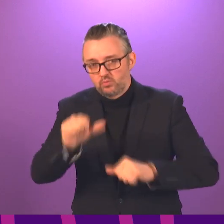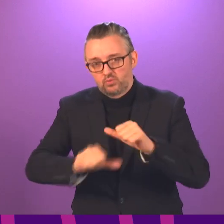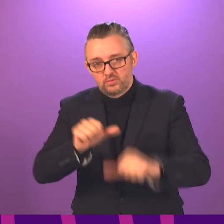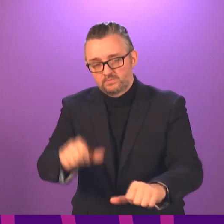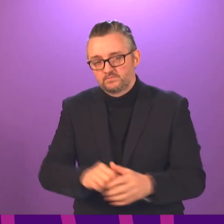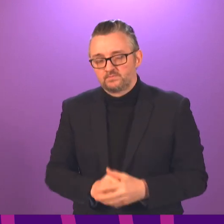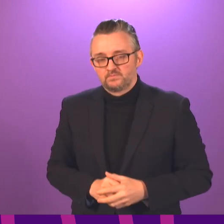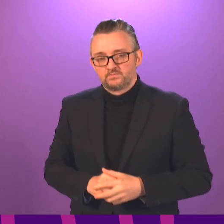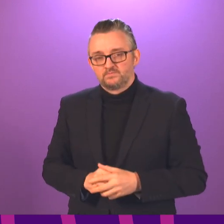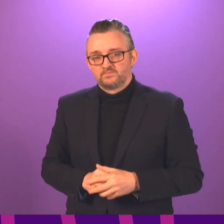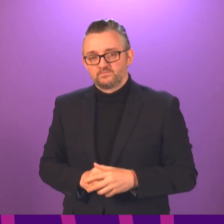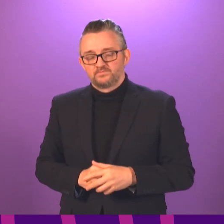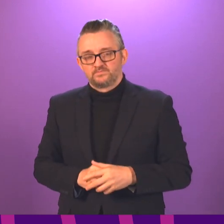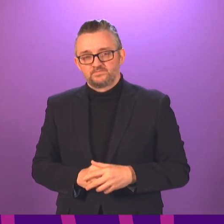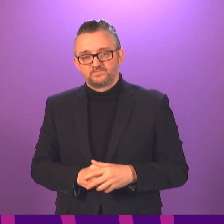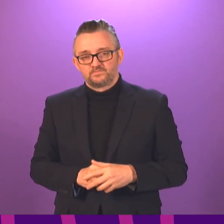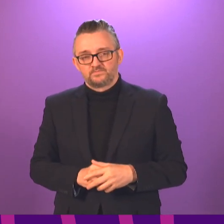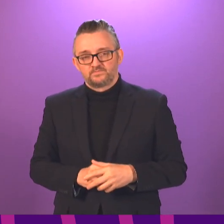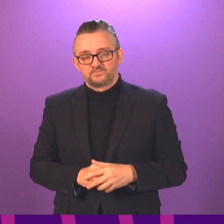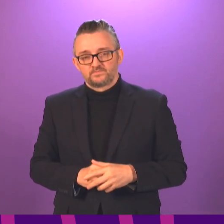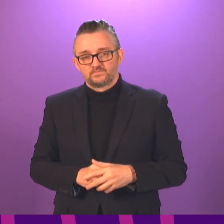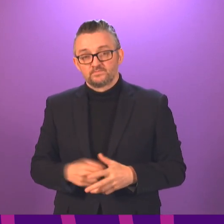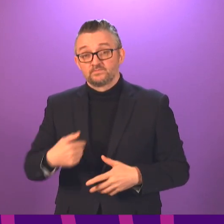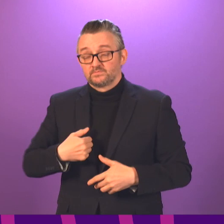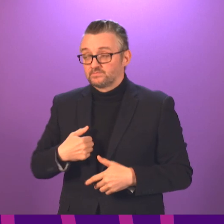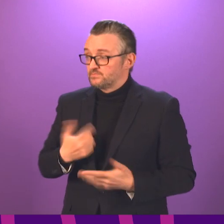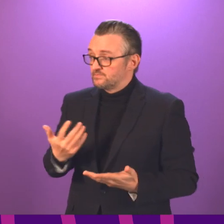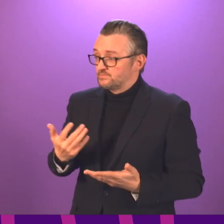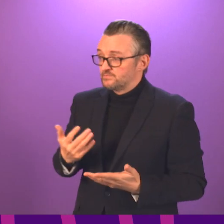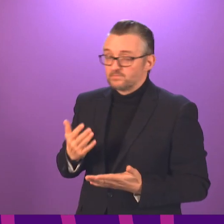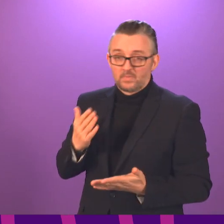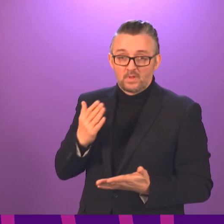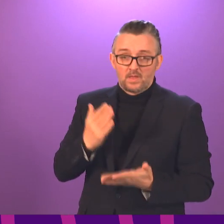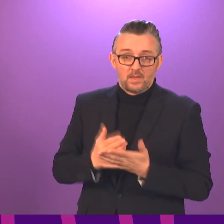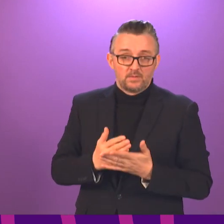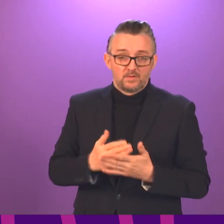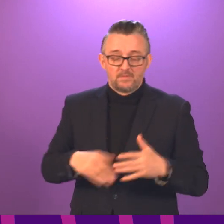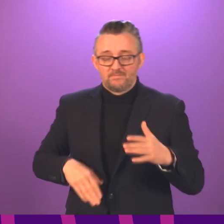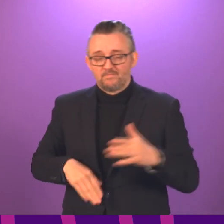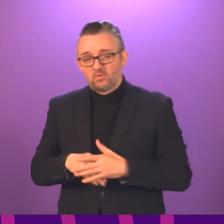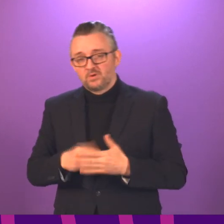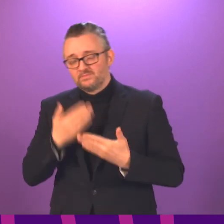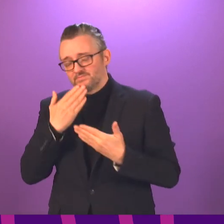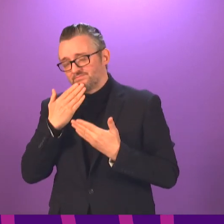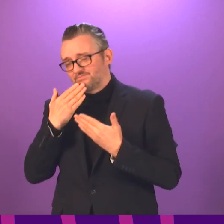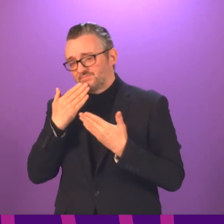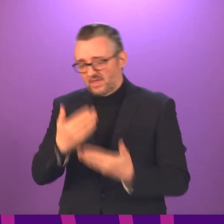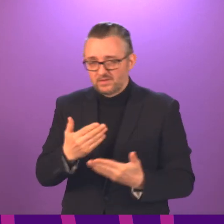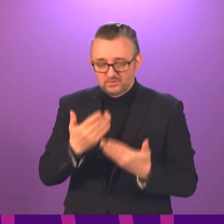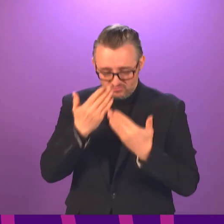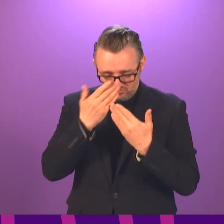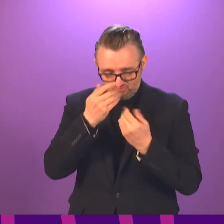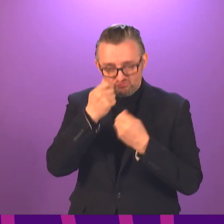I have every respect and huge gratitude for what teachers have done over the past year.